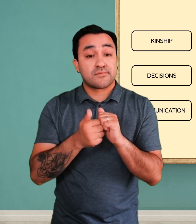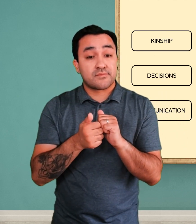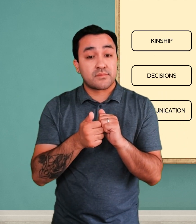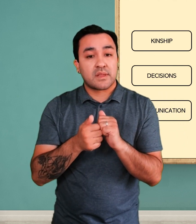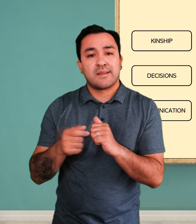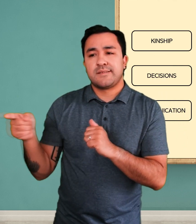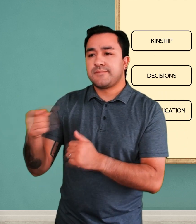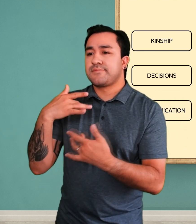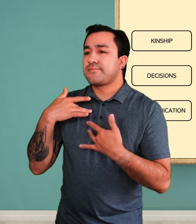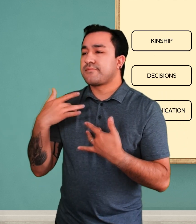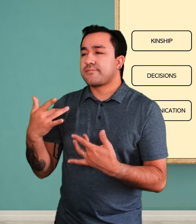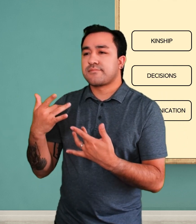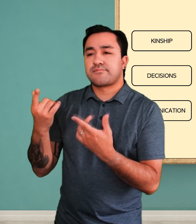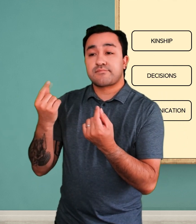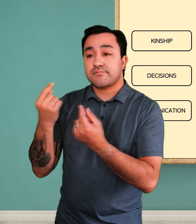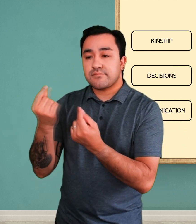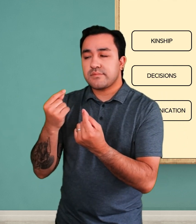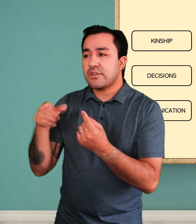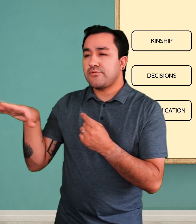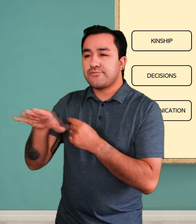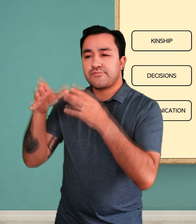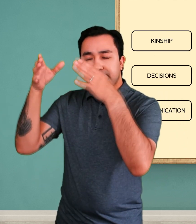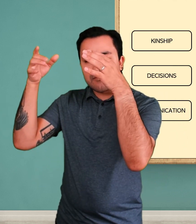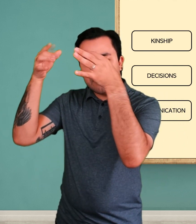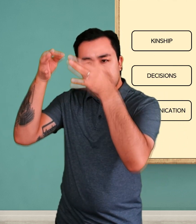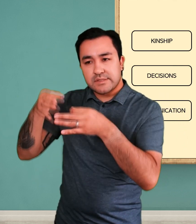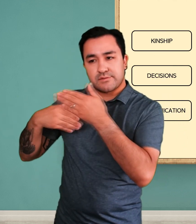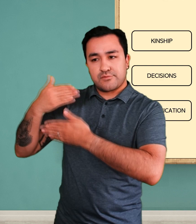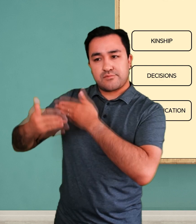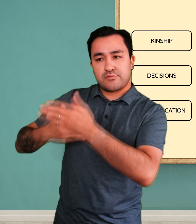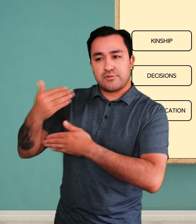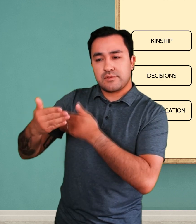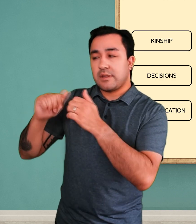strategy, meaning their decision process and implementation of their decision is